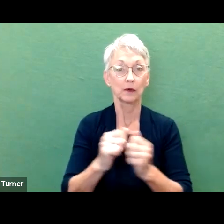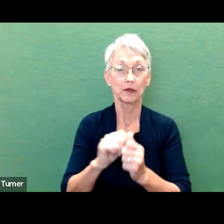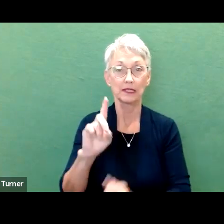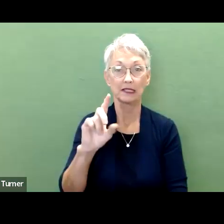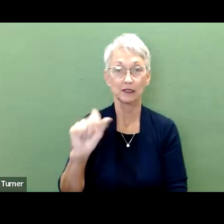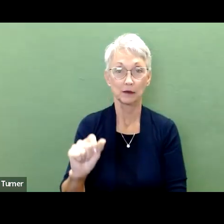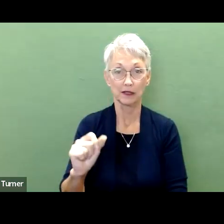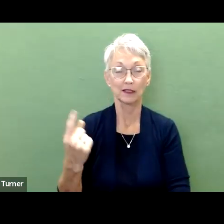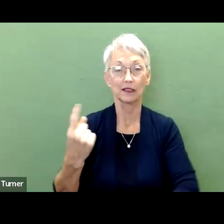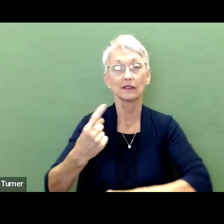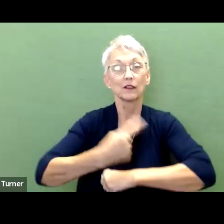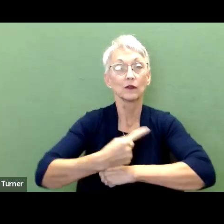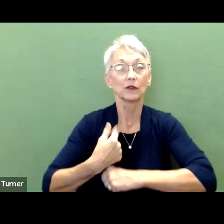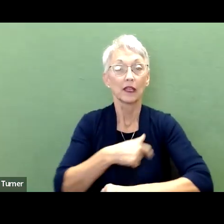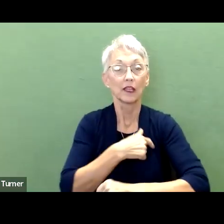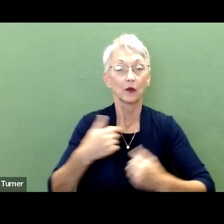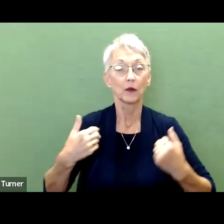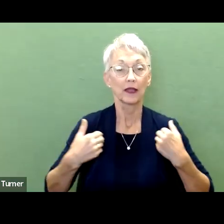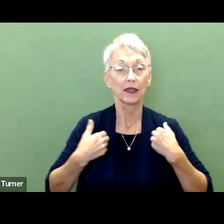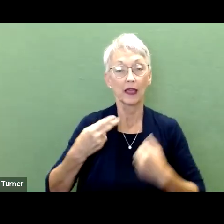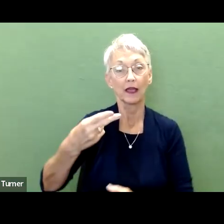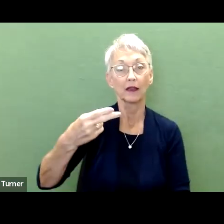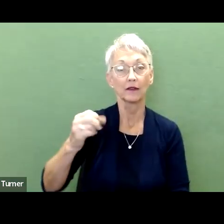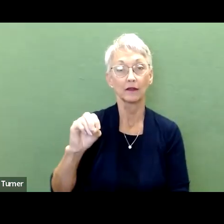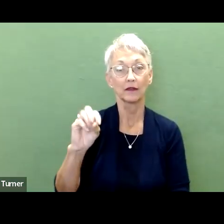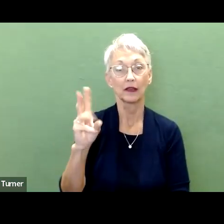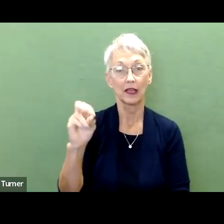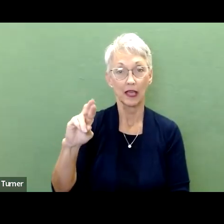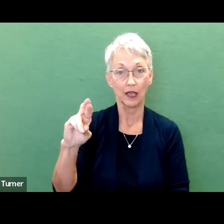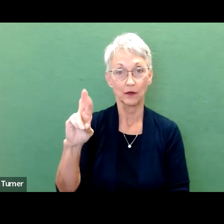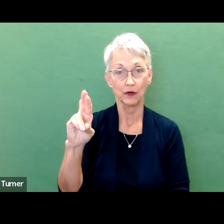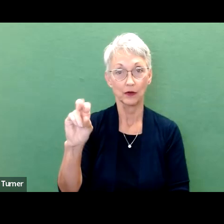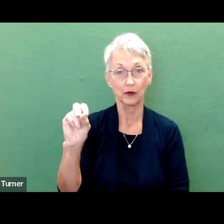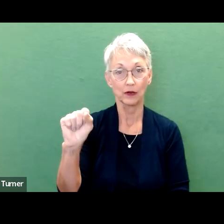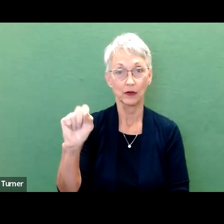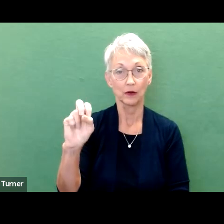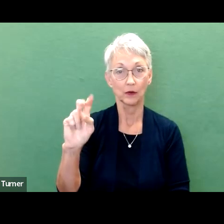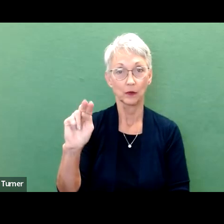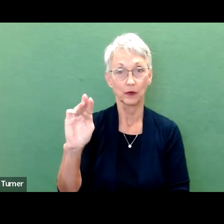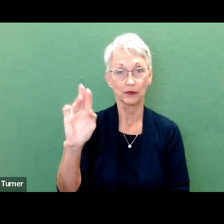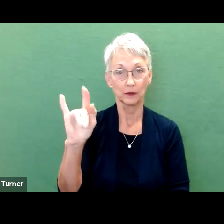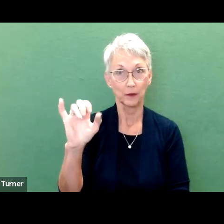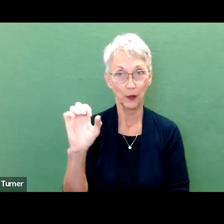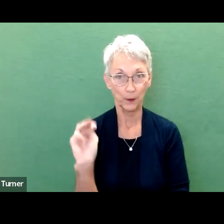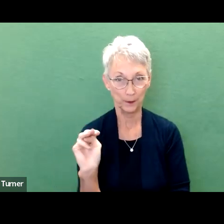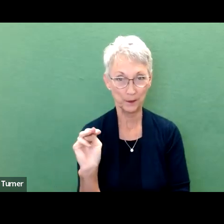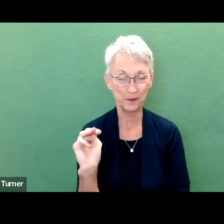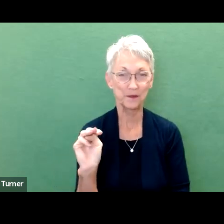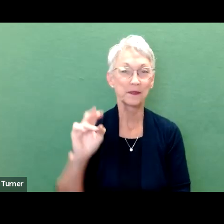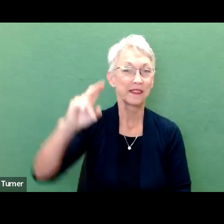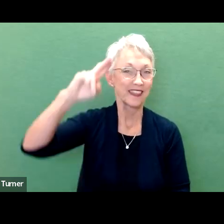Disabilities Policy webinar series. My name is Randi Turner. I am with the Governor's Committee